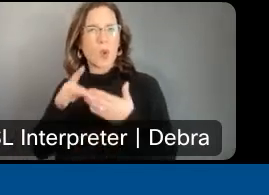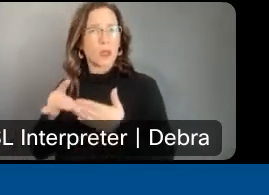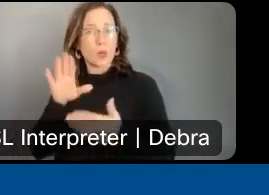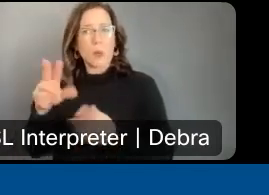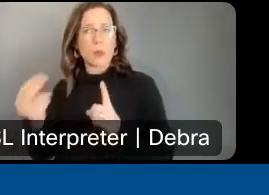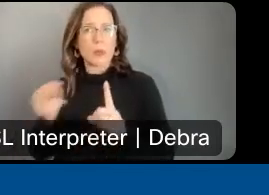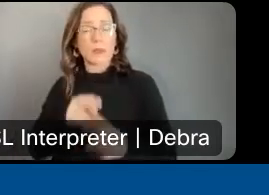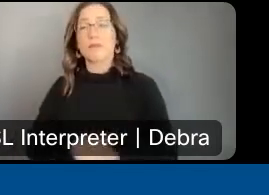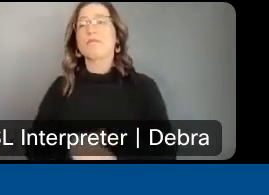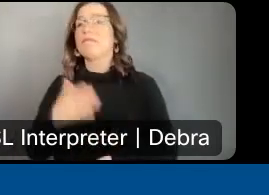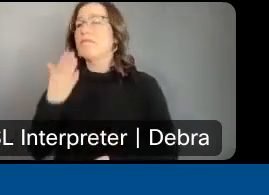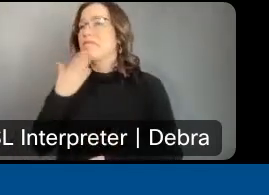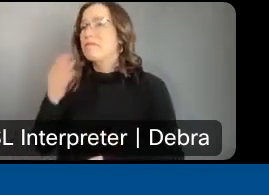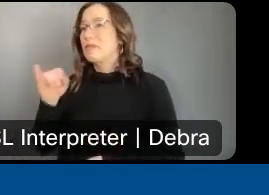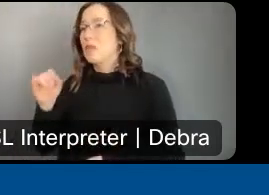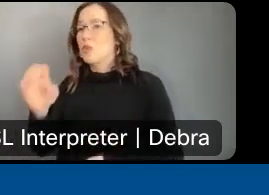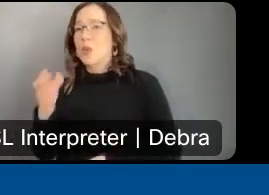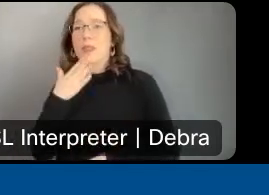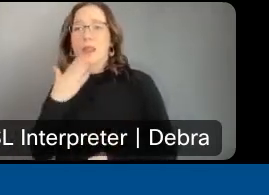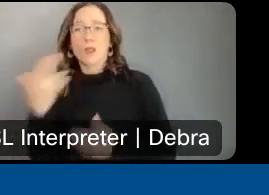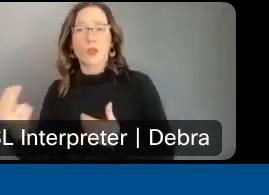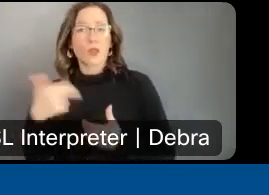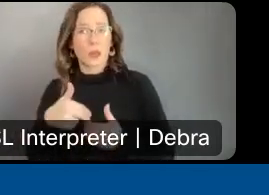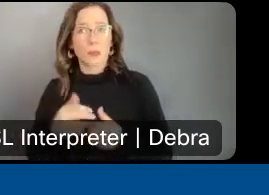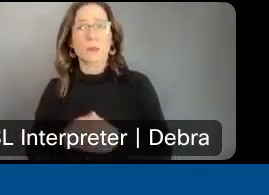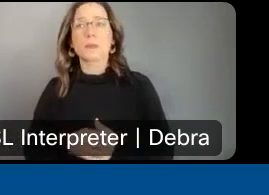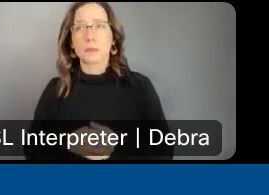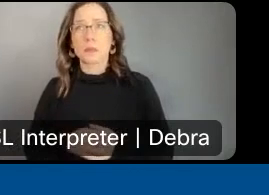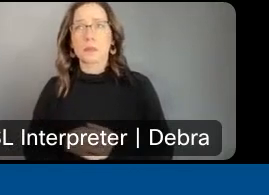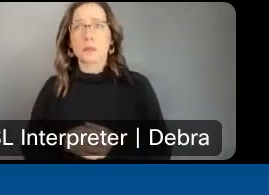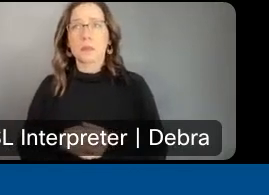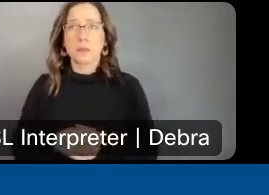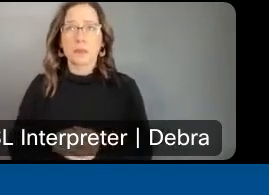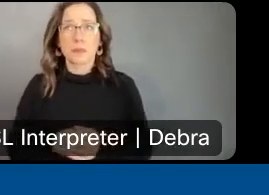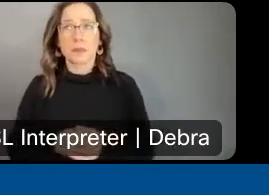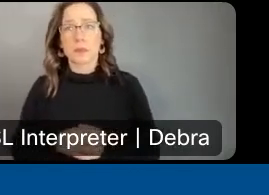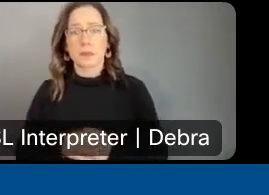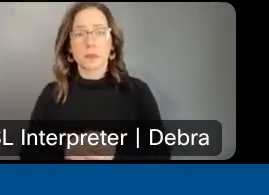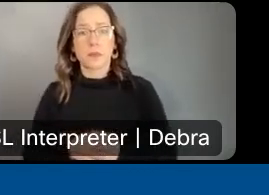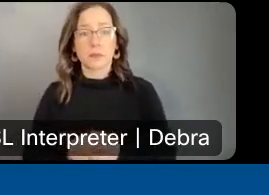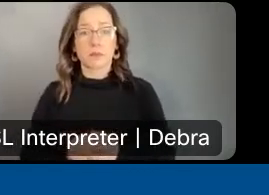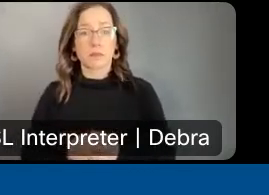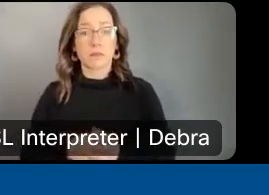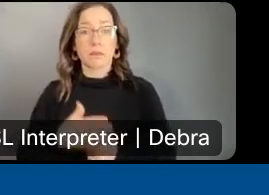Thank you, Joe, and thank you everyone for joining our webinar today. From my perspective